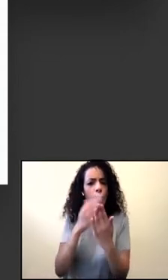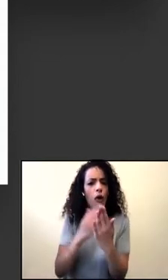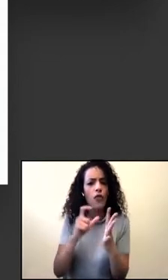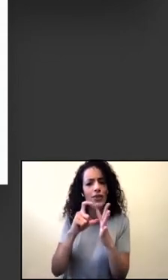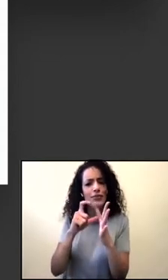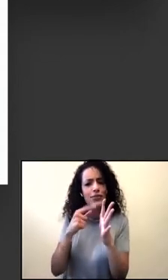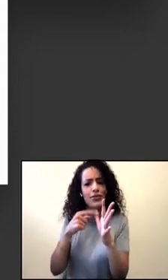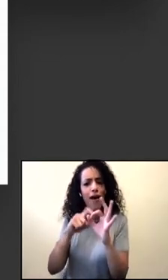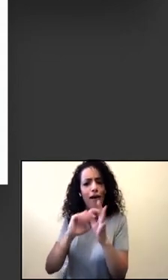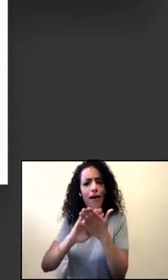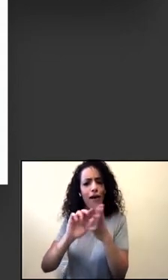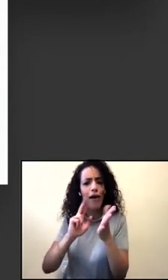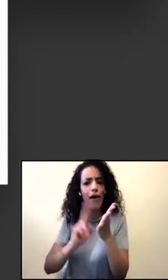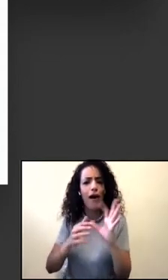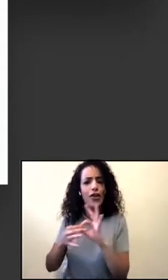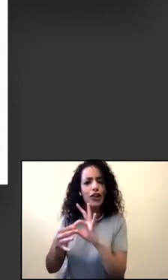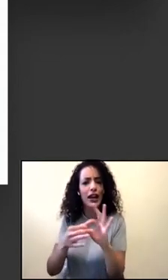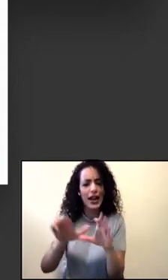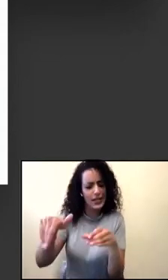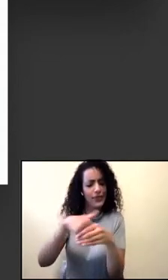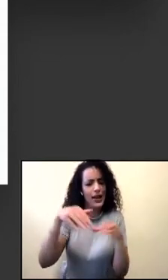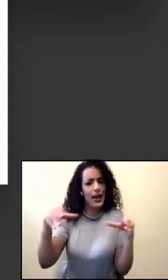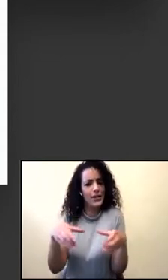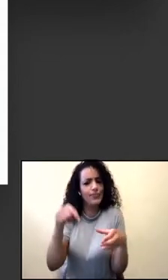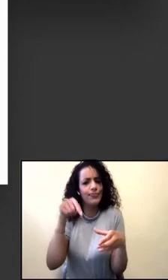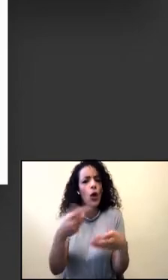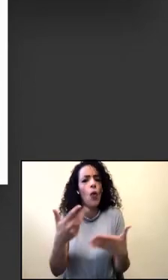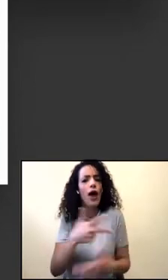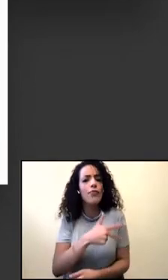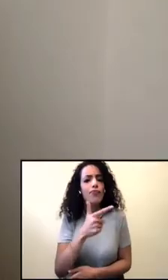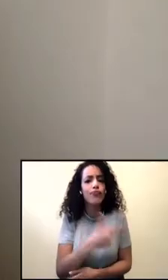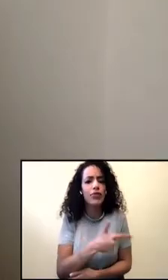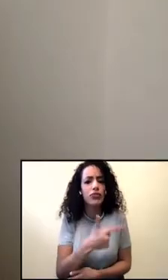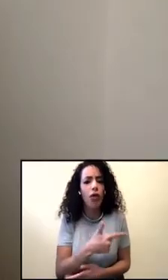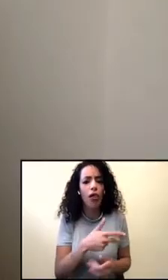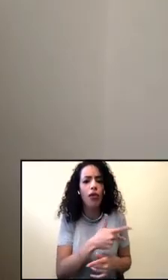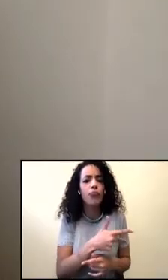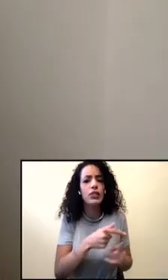collective based in Bristol. As part of camel meat and tapes, Dhaqan co-creates with elders